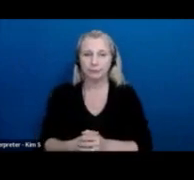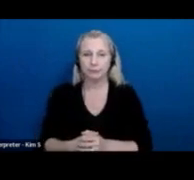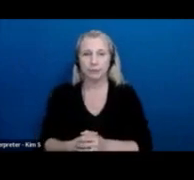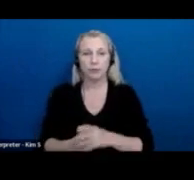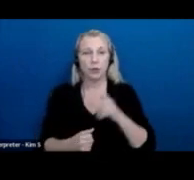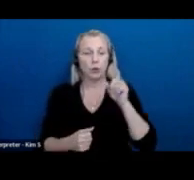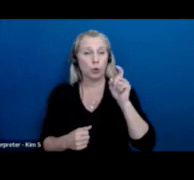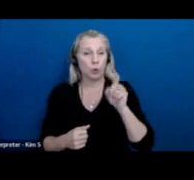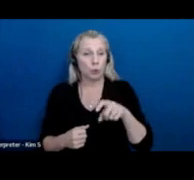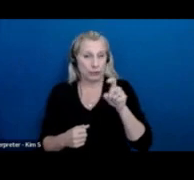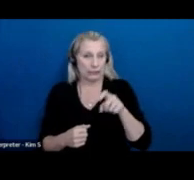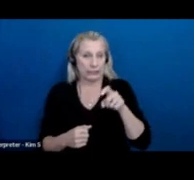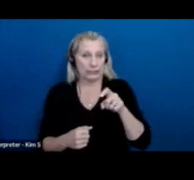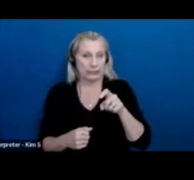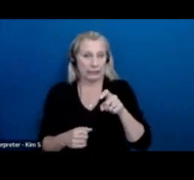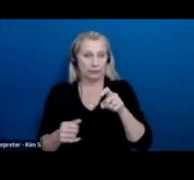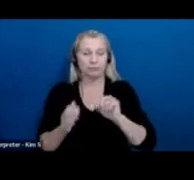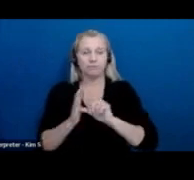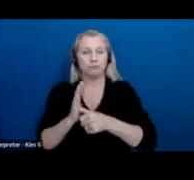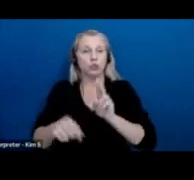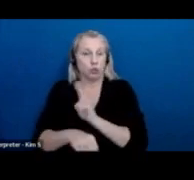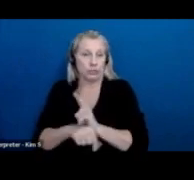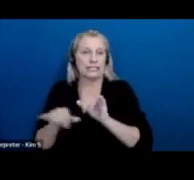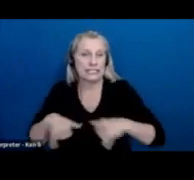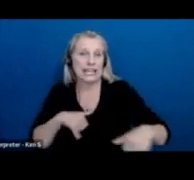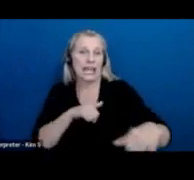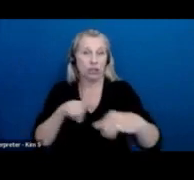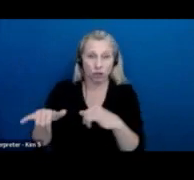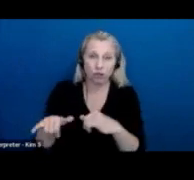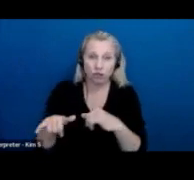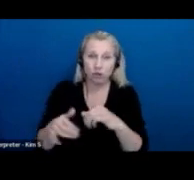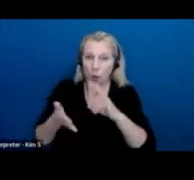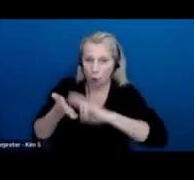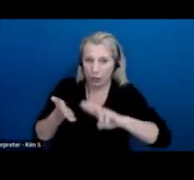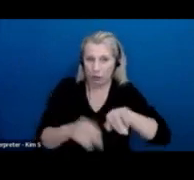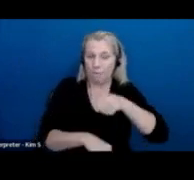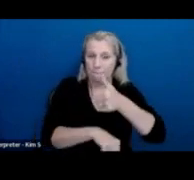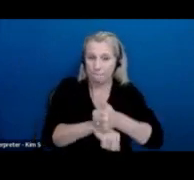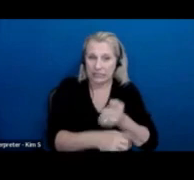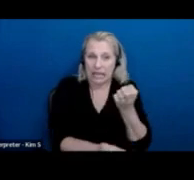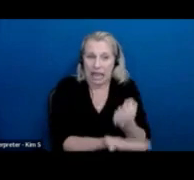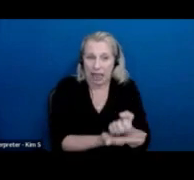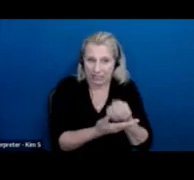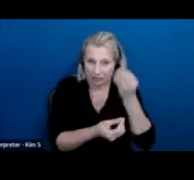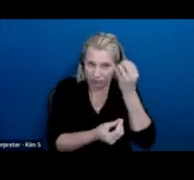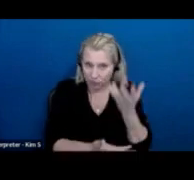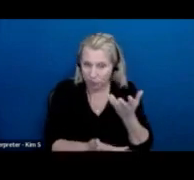implementation standards, which are research based and evidence informed that enable us to